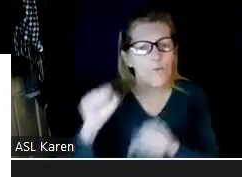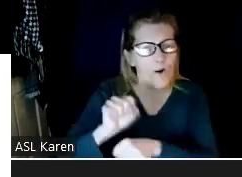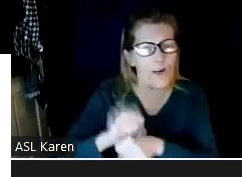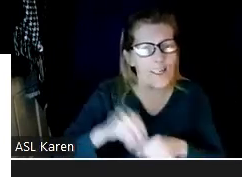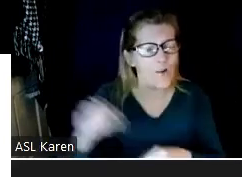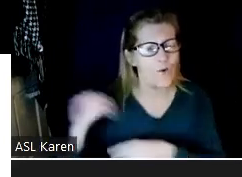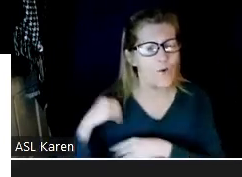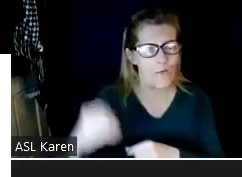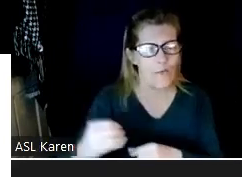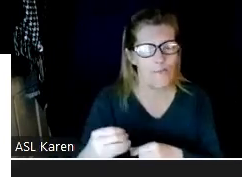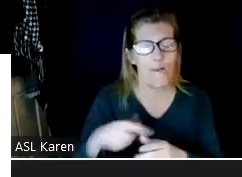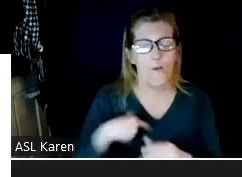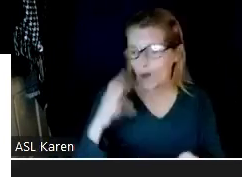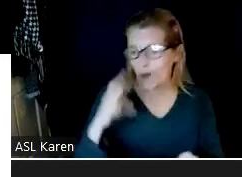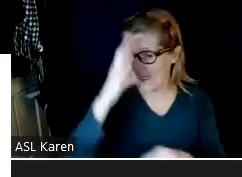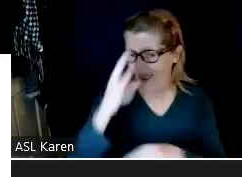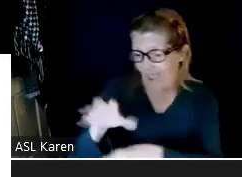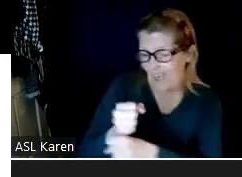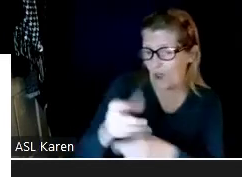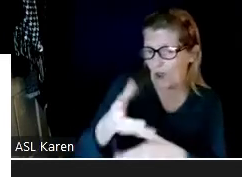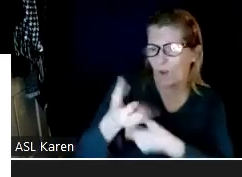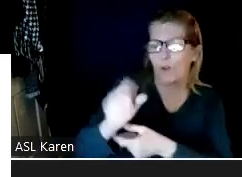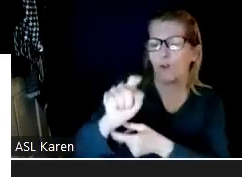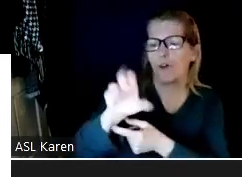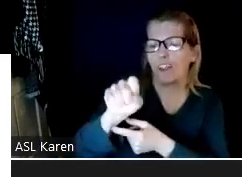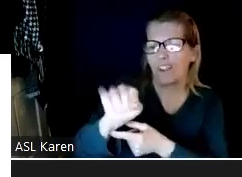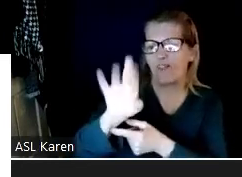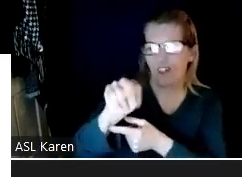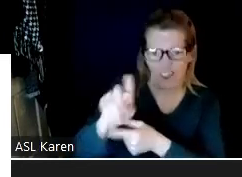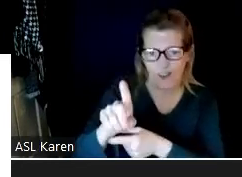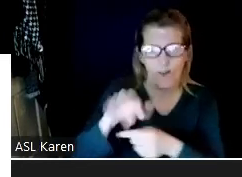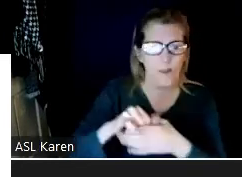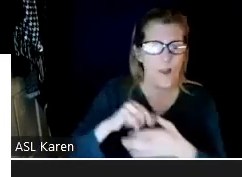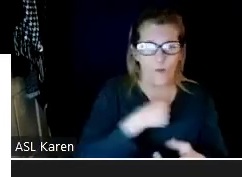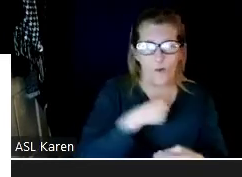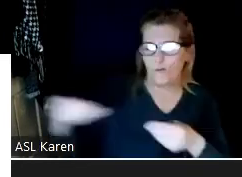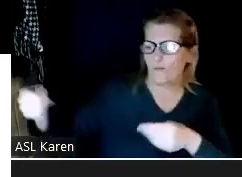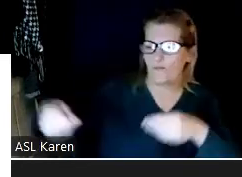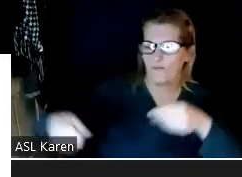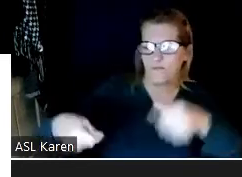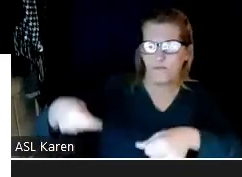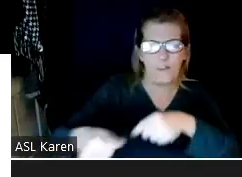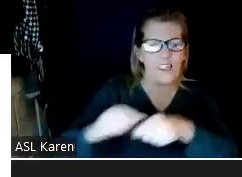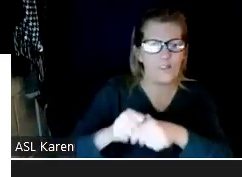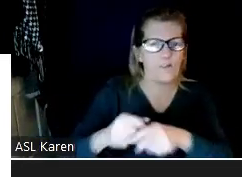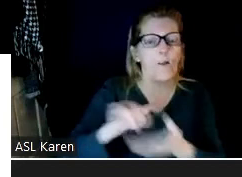works by us creating a trust fund that both employees and businesses pay into these contributions